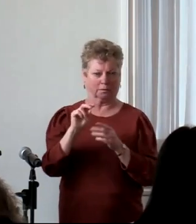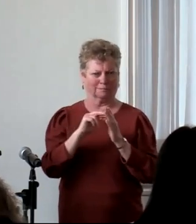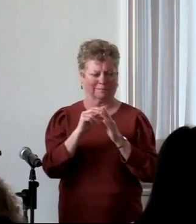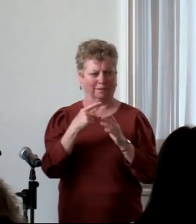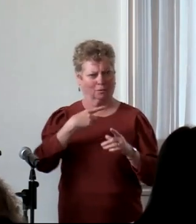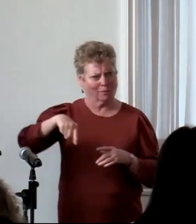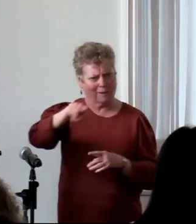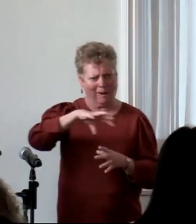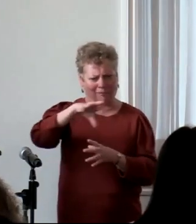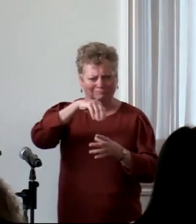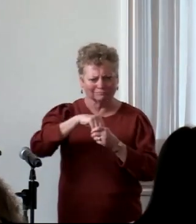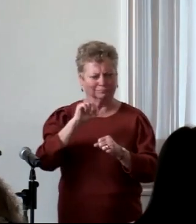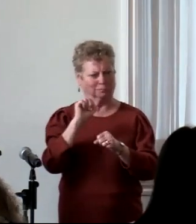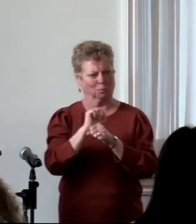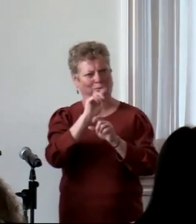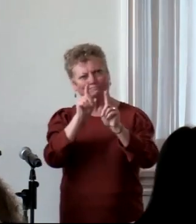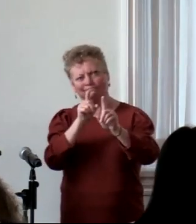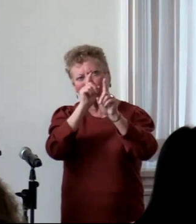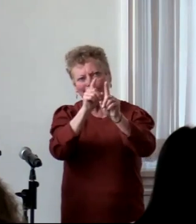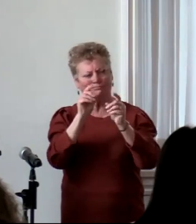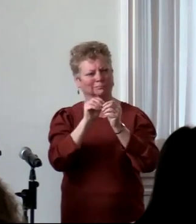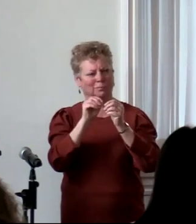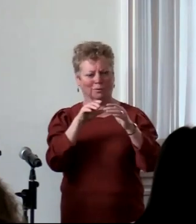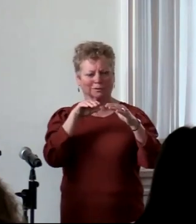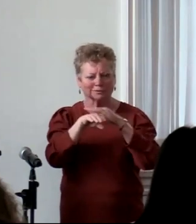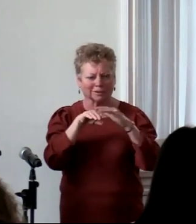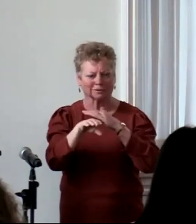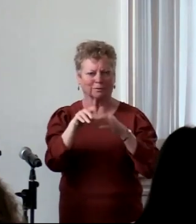to work toward a more accessible and inclusive Nova Scotia.